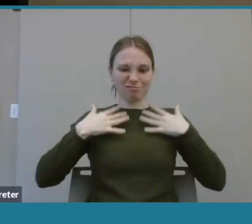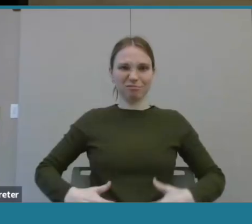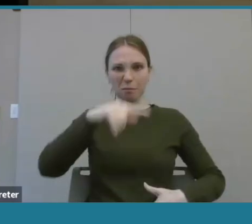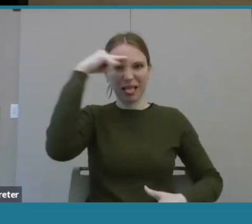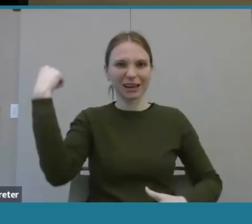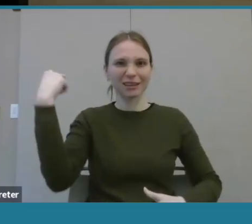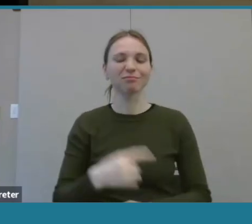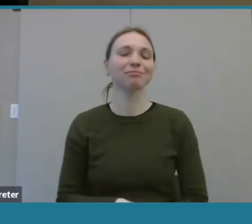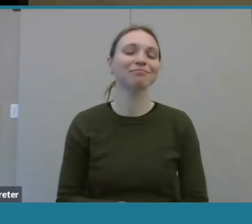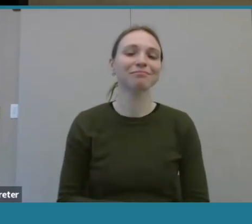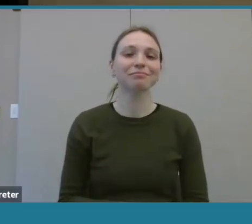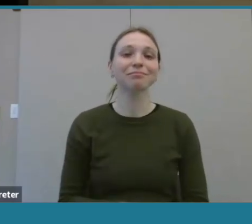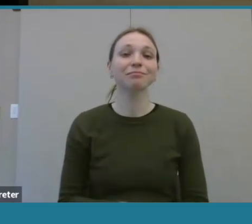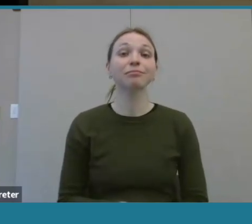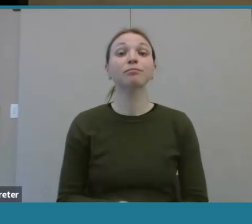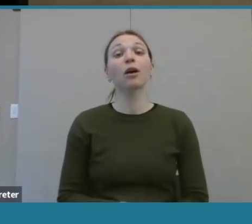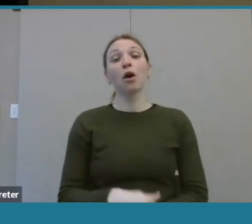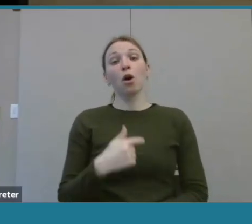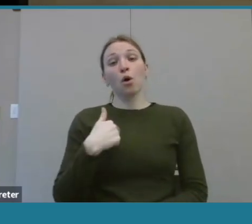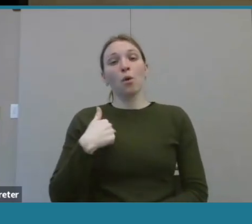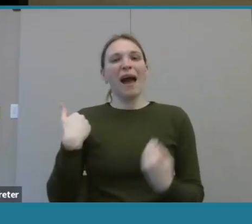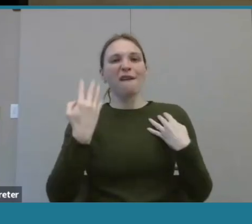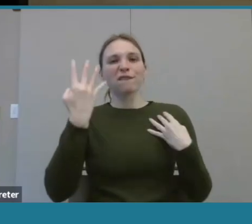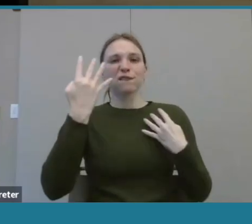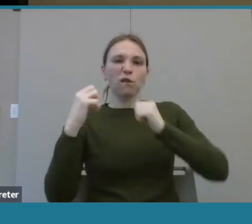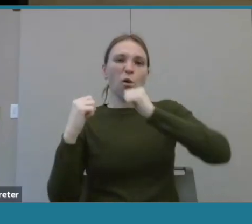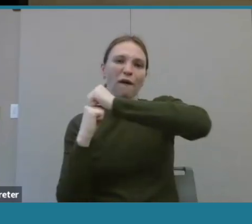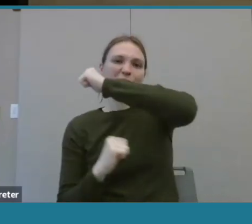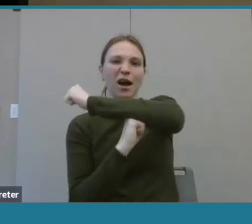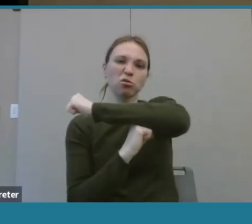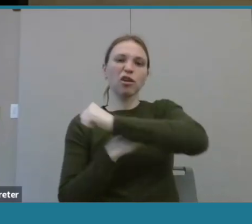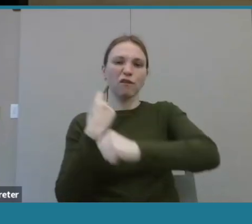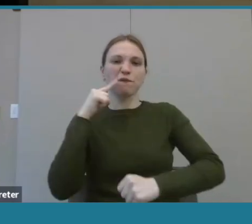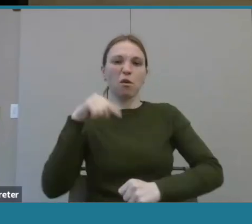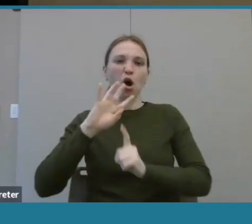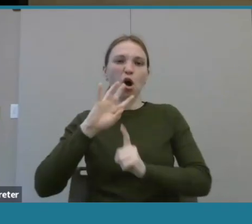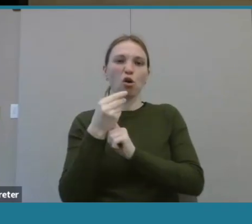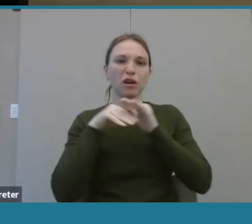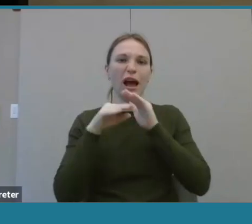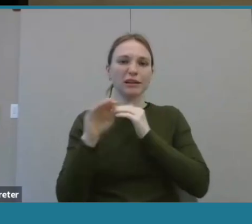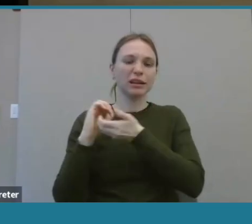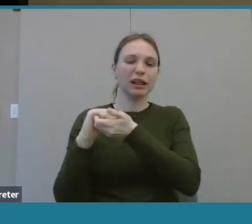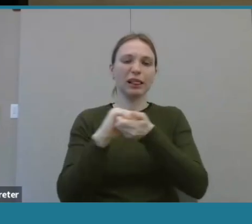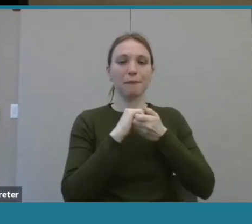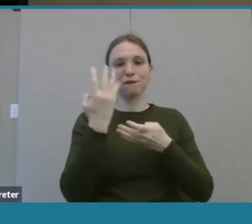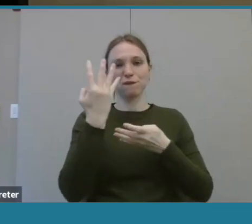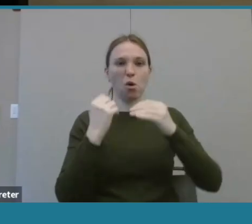All right, so the four pillars of the Cultural Accessibility Network are professional development, like the event that you are at right now,